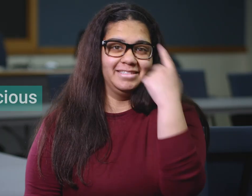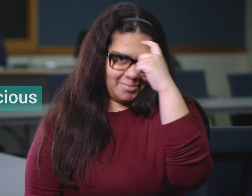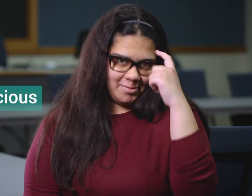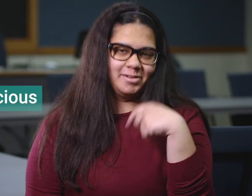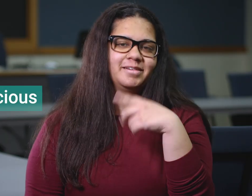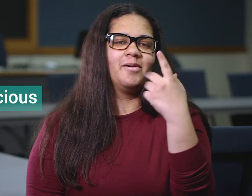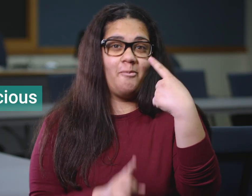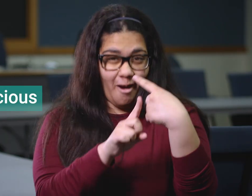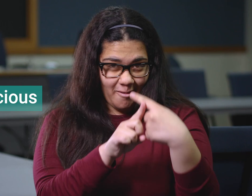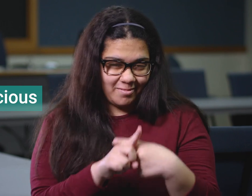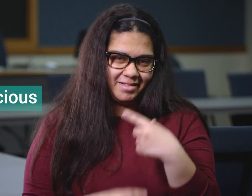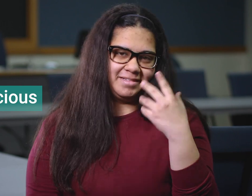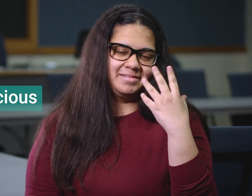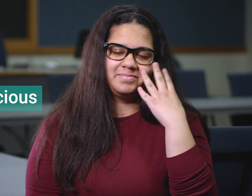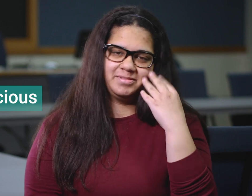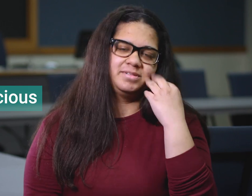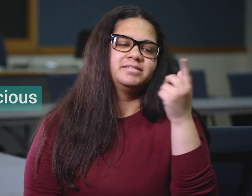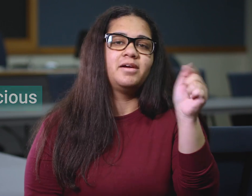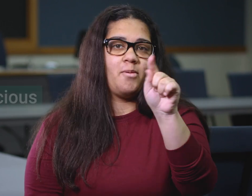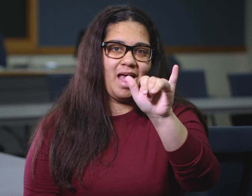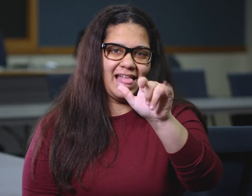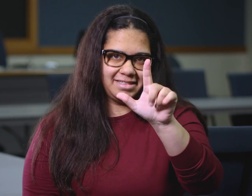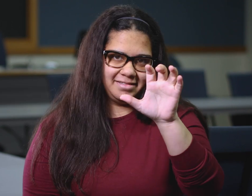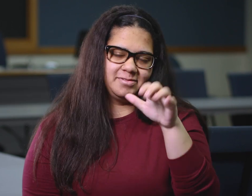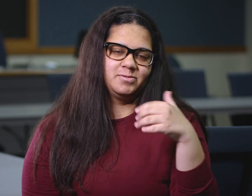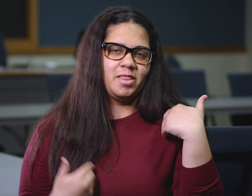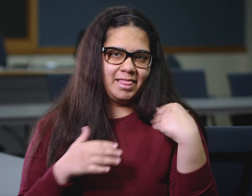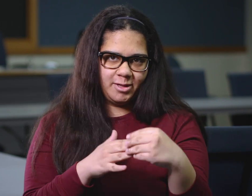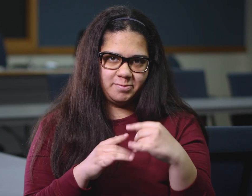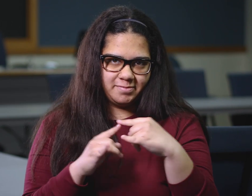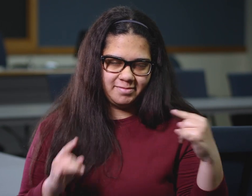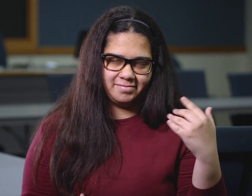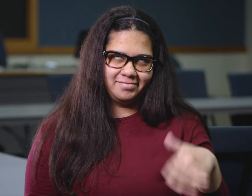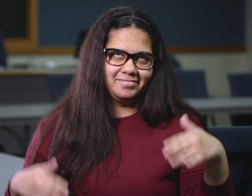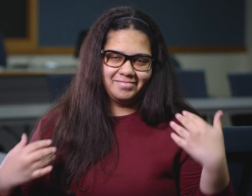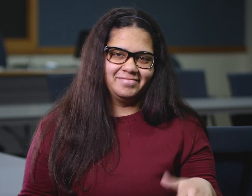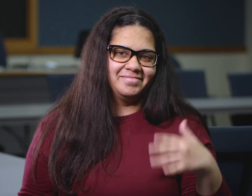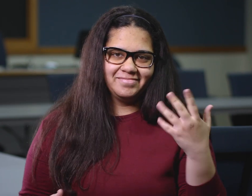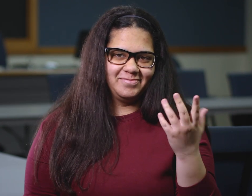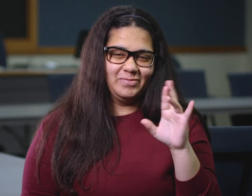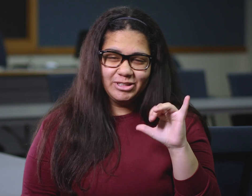This past summer, I spent an entire month at YLC, Youth Leadership Camp. Wow!